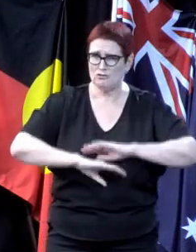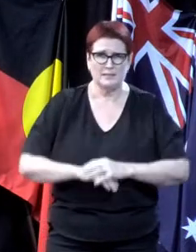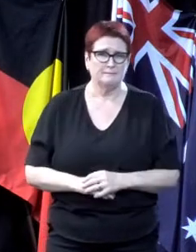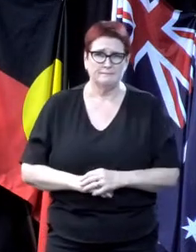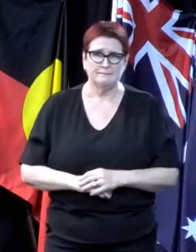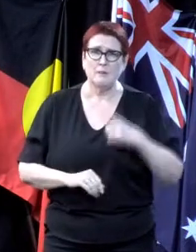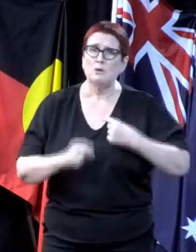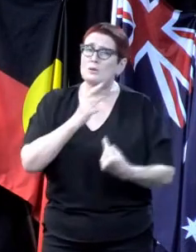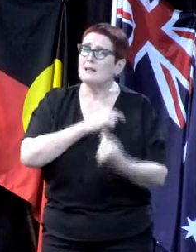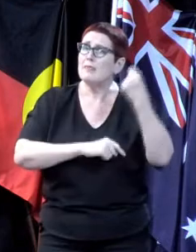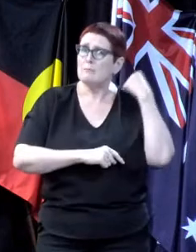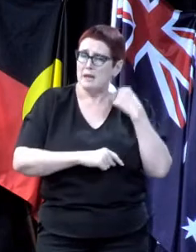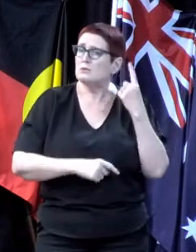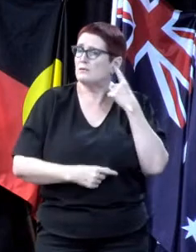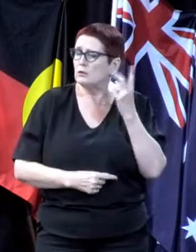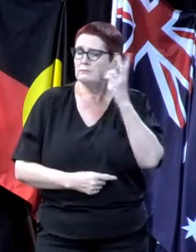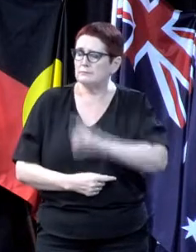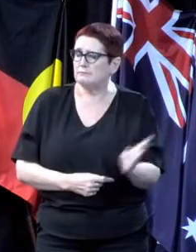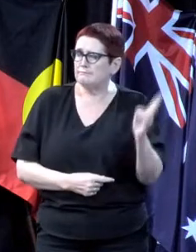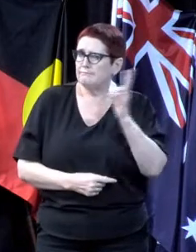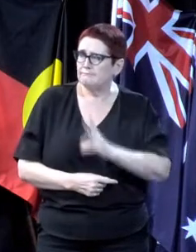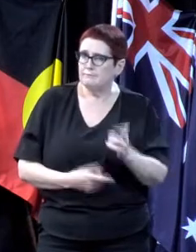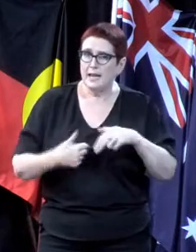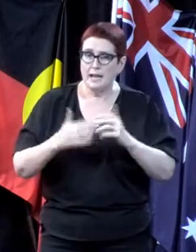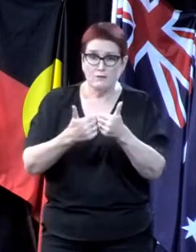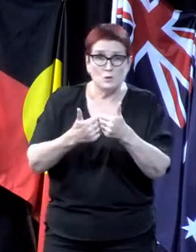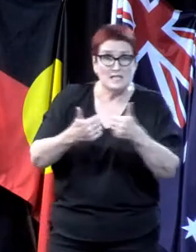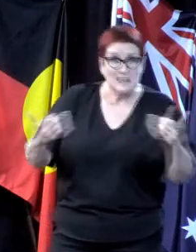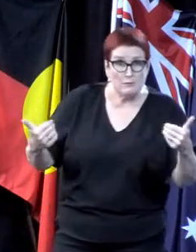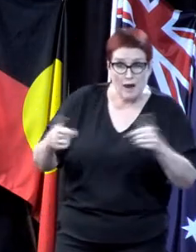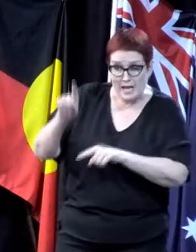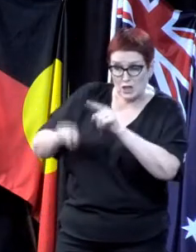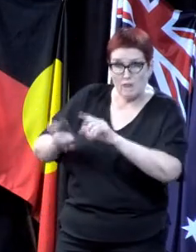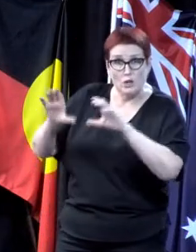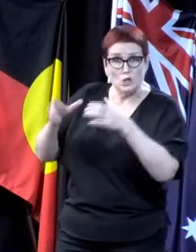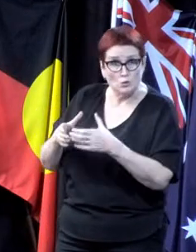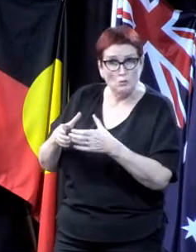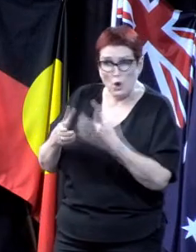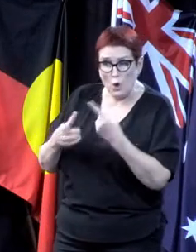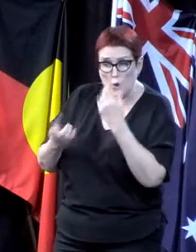that the segregation and othering of diverse groups of our own human kind results in the most horrific outcomes